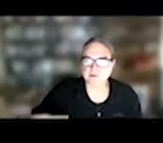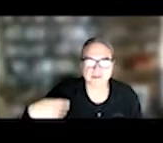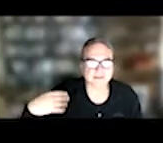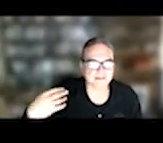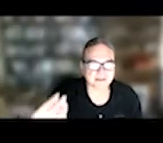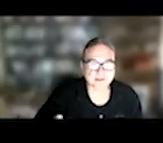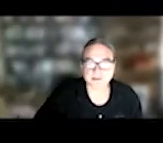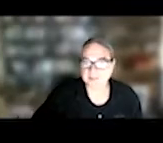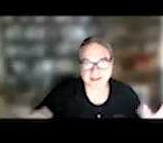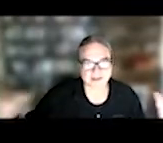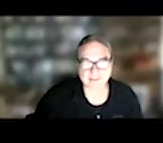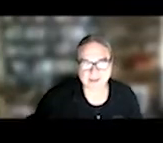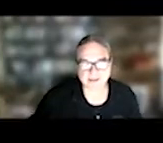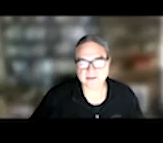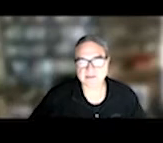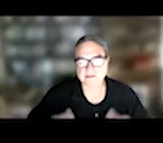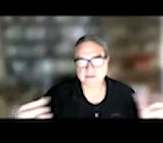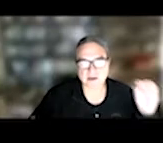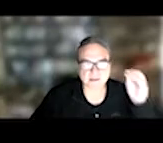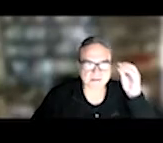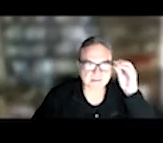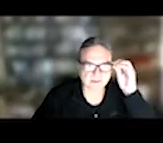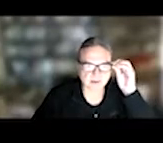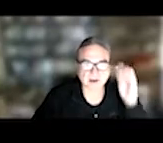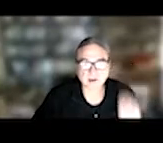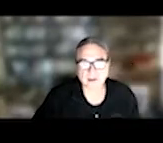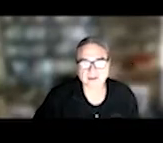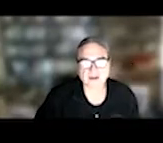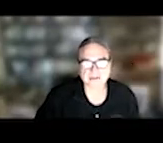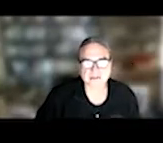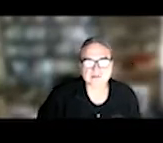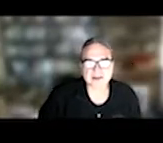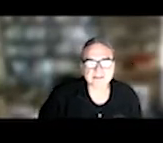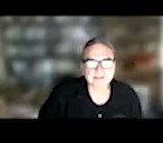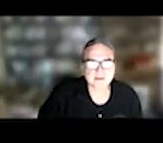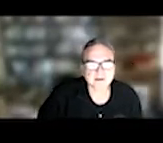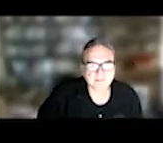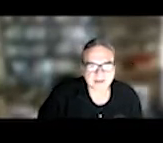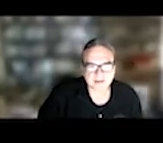social isolation. The pandemic, you know, has caused kind of ongoing toxic stress for many